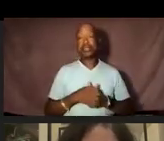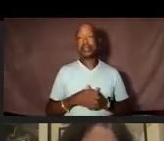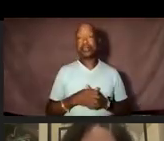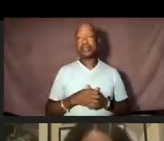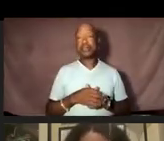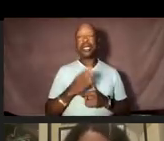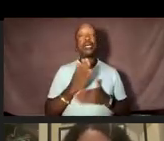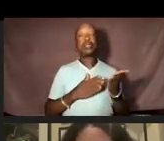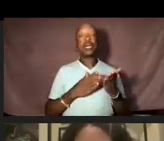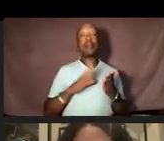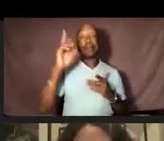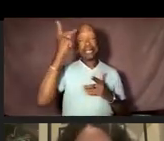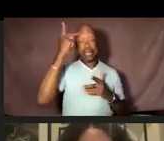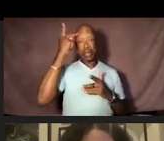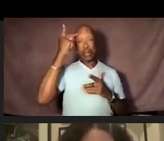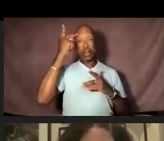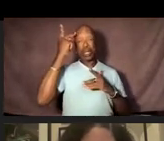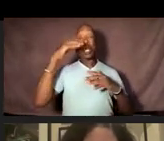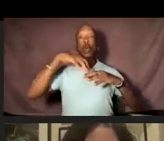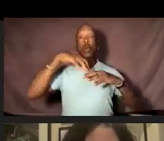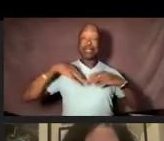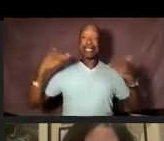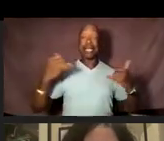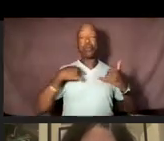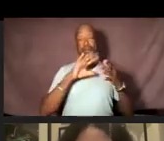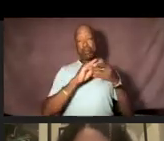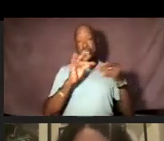for our event today and before I get started I do just want to mention that there's topics in here